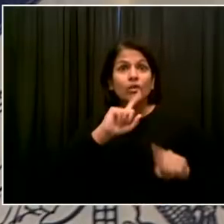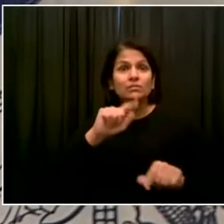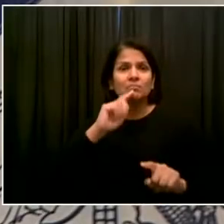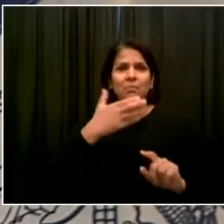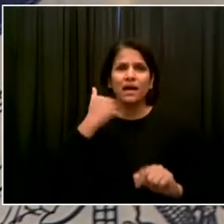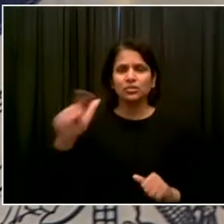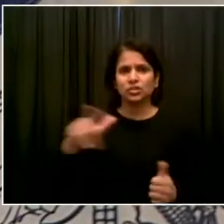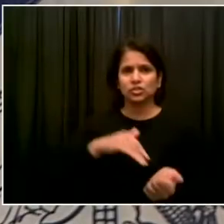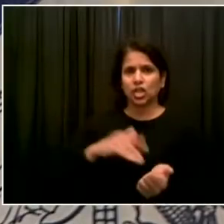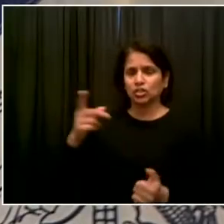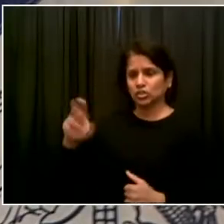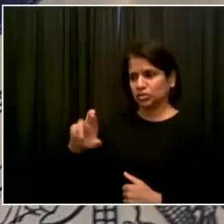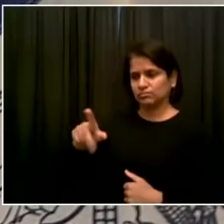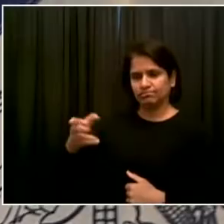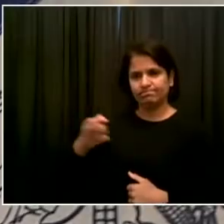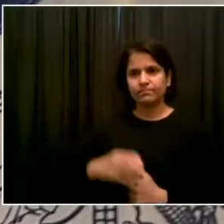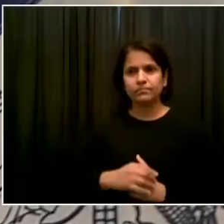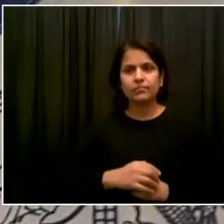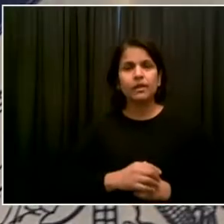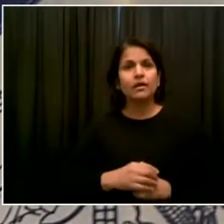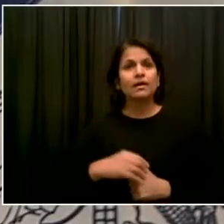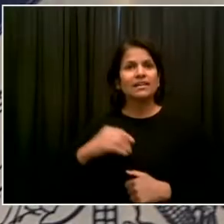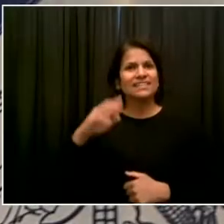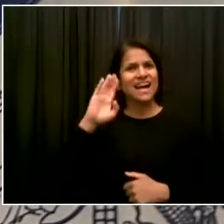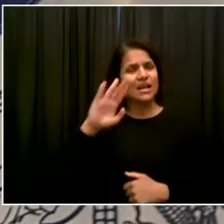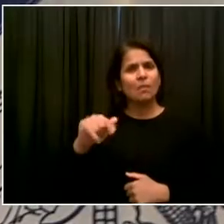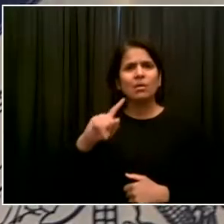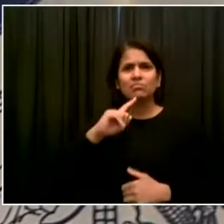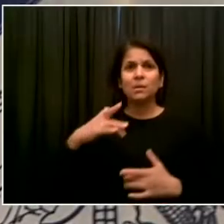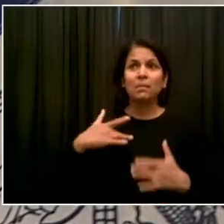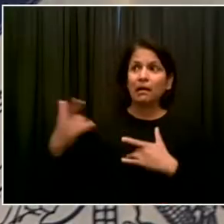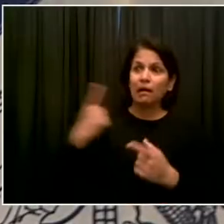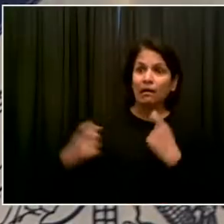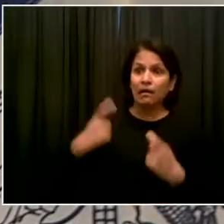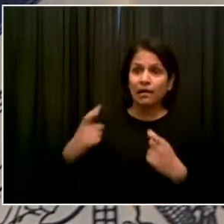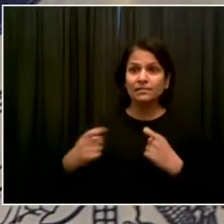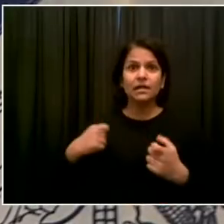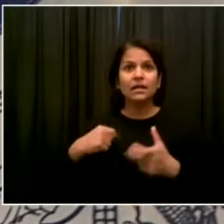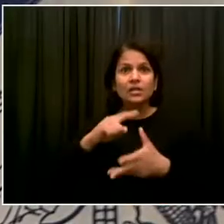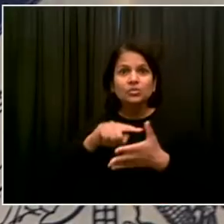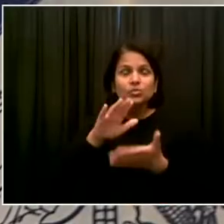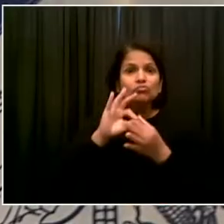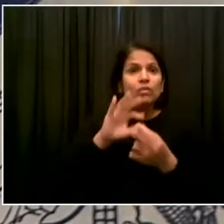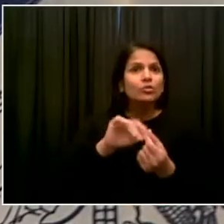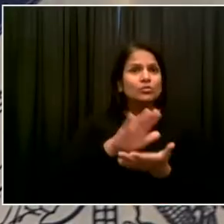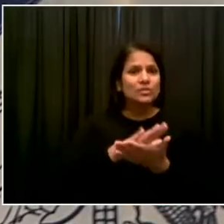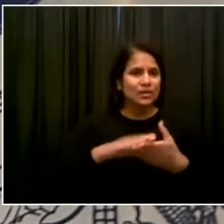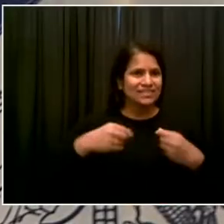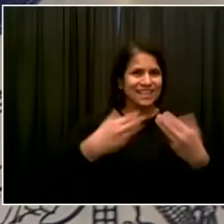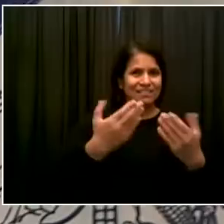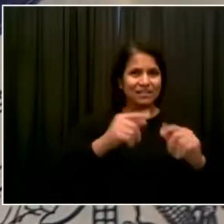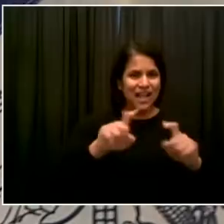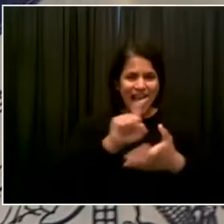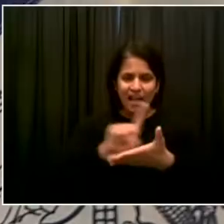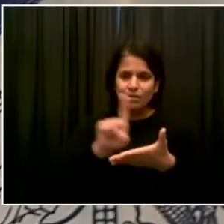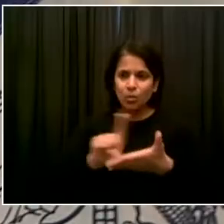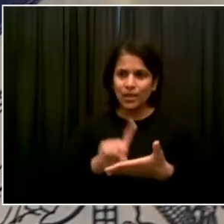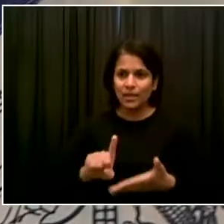RAISE NCOCERNS BUT I THINK TE H PEOPLE CAN